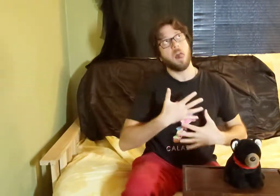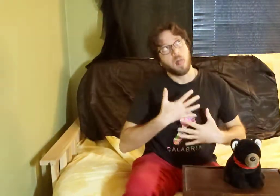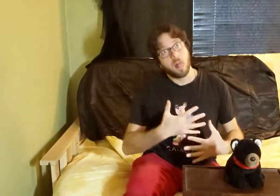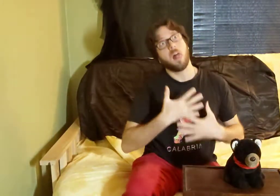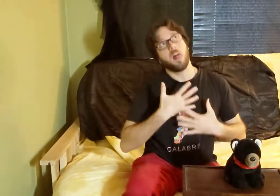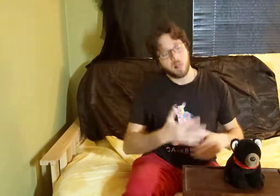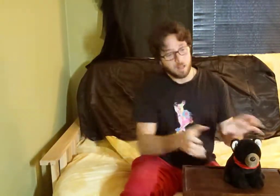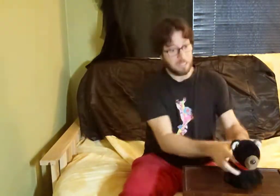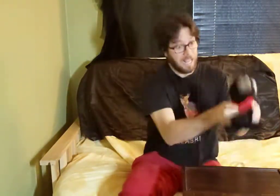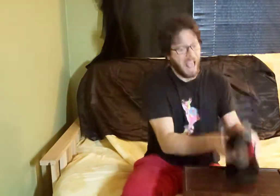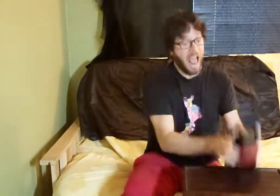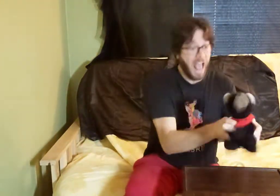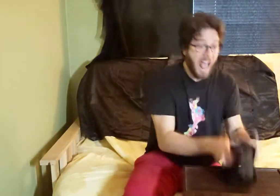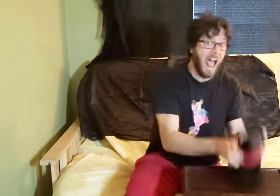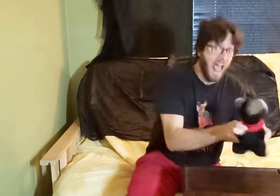PANTING